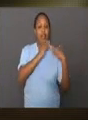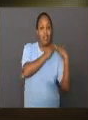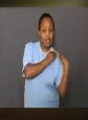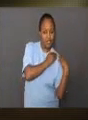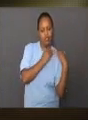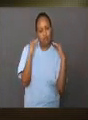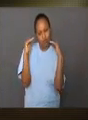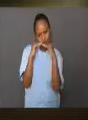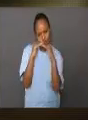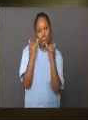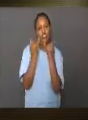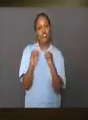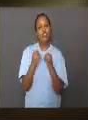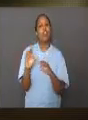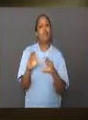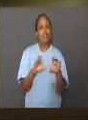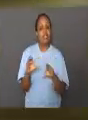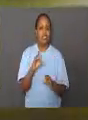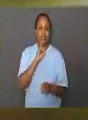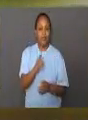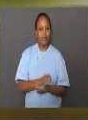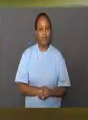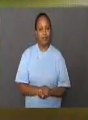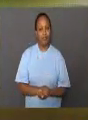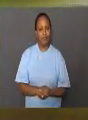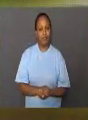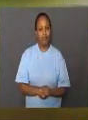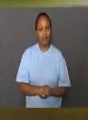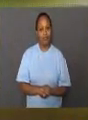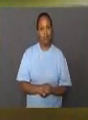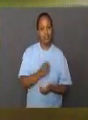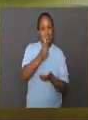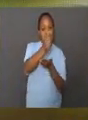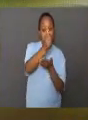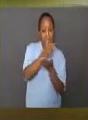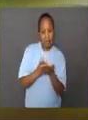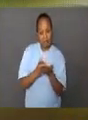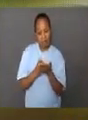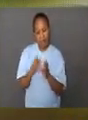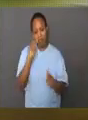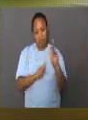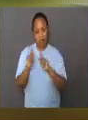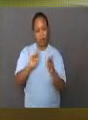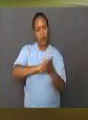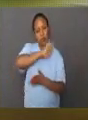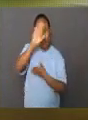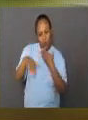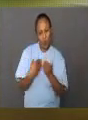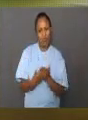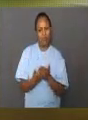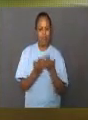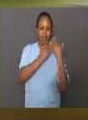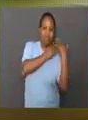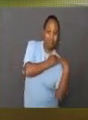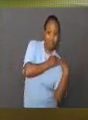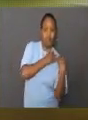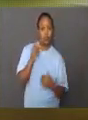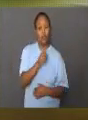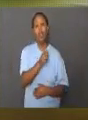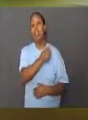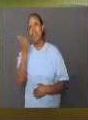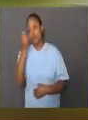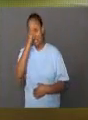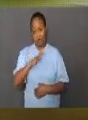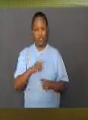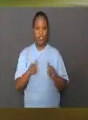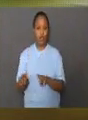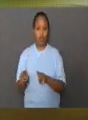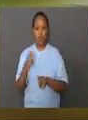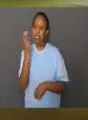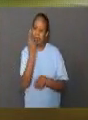equally in society if some people shoulder all of the burdens while other people enjoy benefits